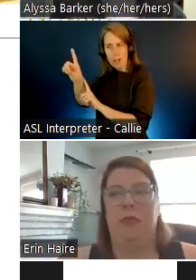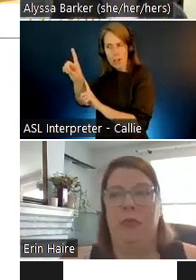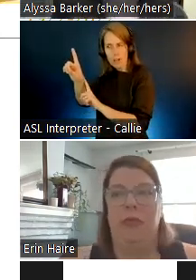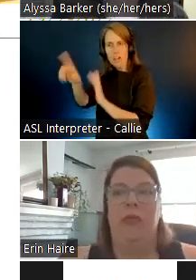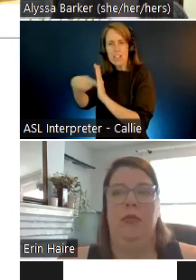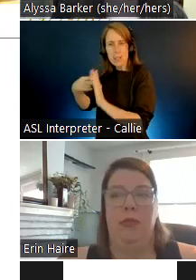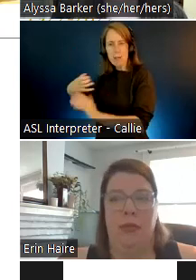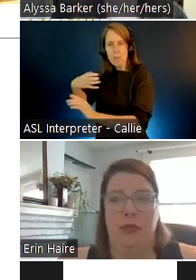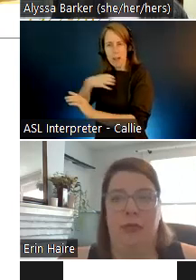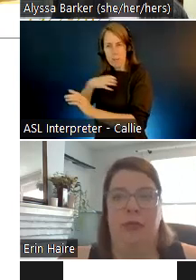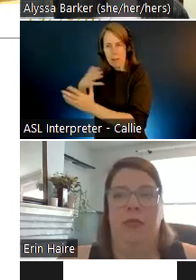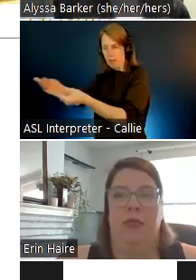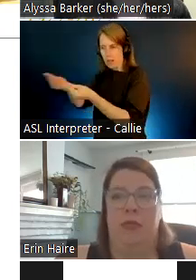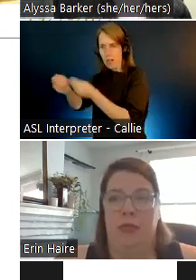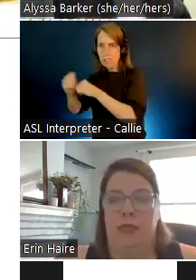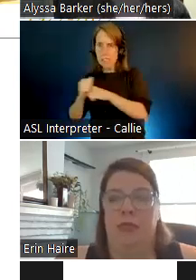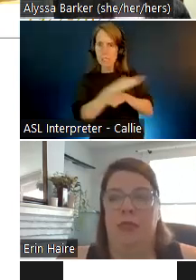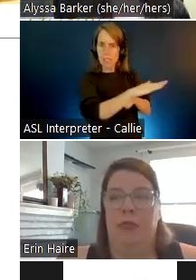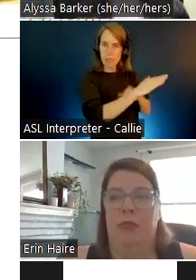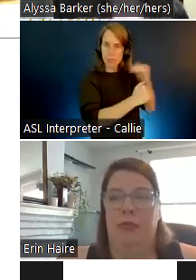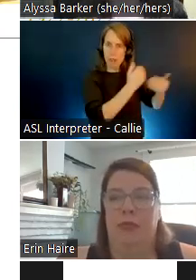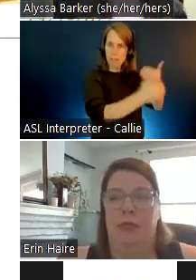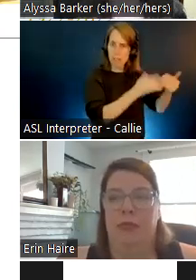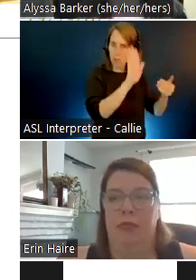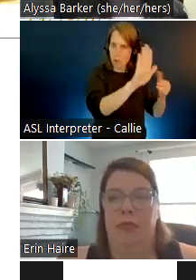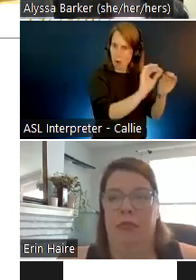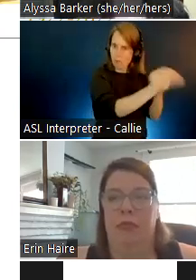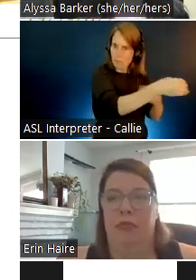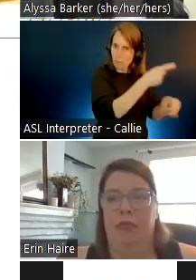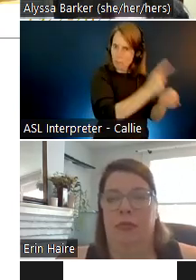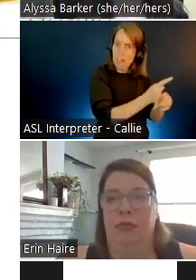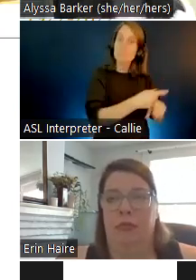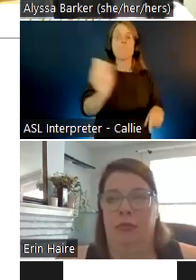with HUD um we kind of refer cases back and forth if they have certain federal funding on the